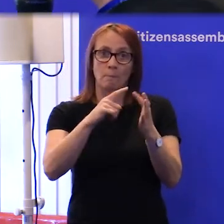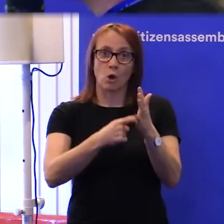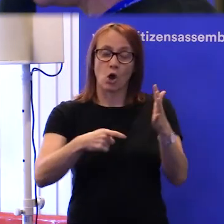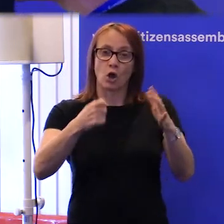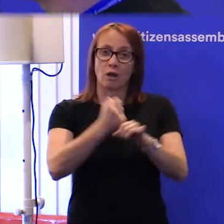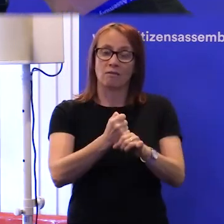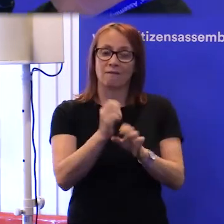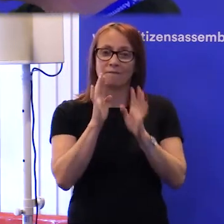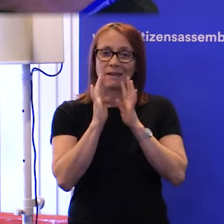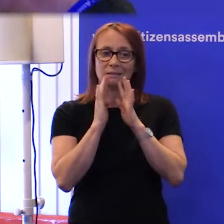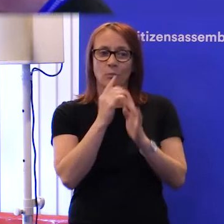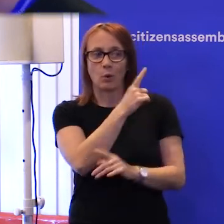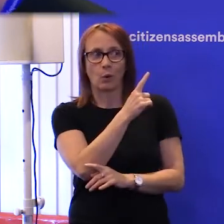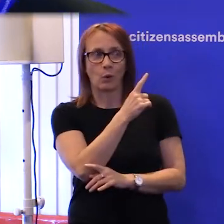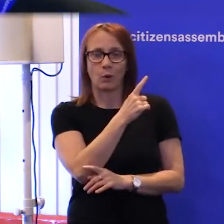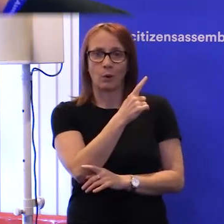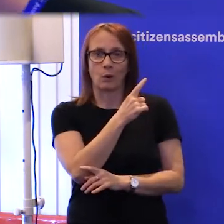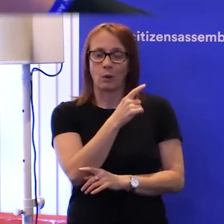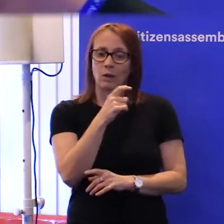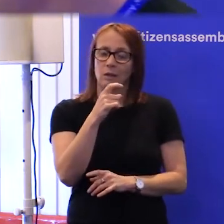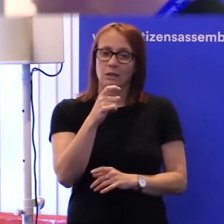of other guy from Cambridge Allen analytic as